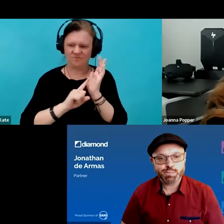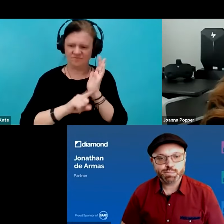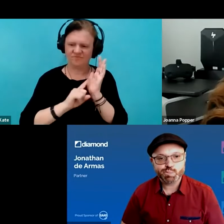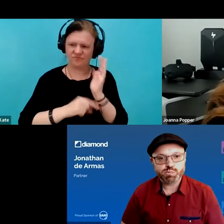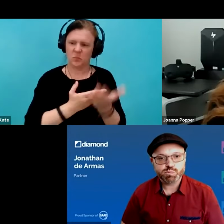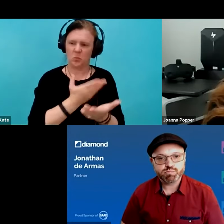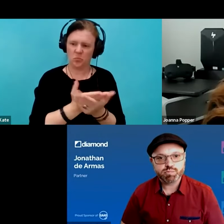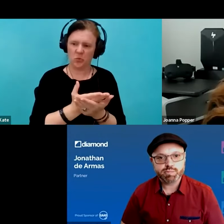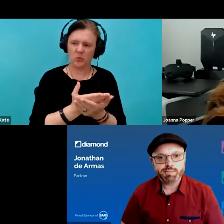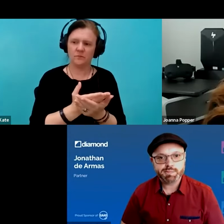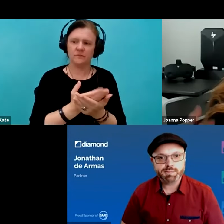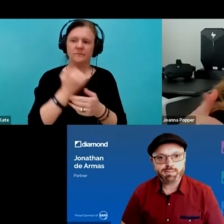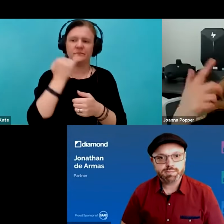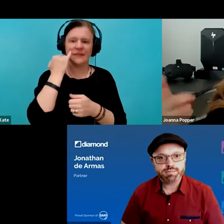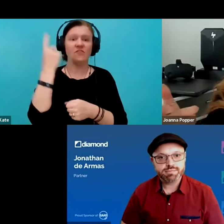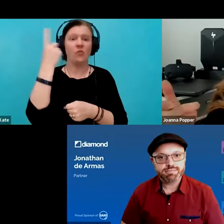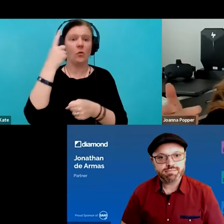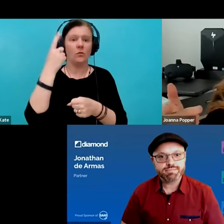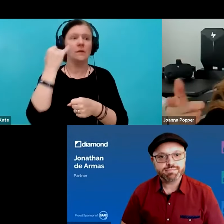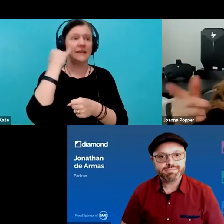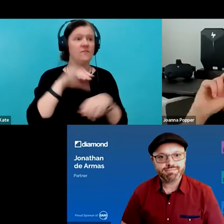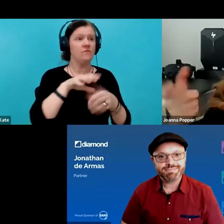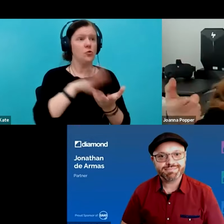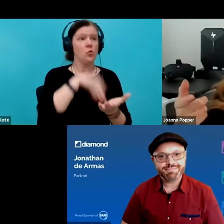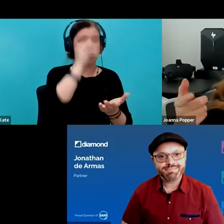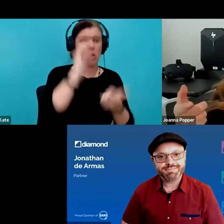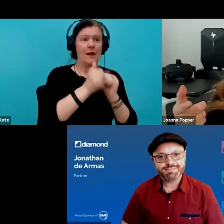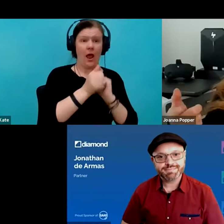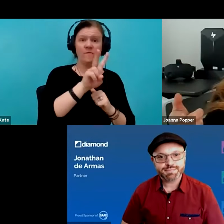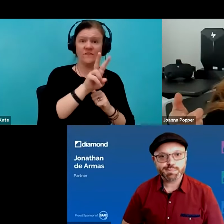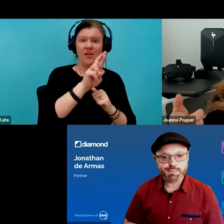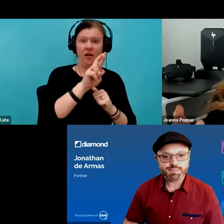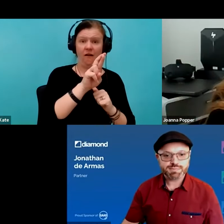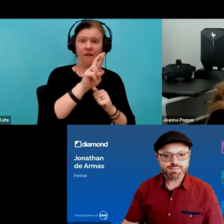Joanna Popper: You know, a year later if you learn in virtual reality. Still have 80% retention.